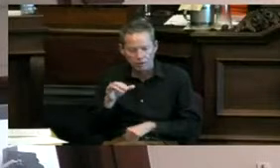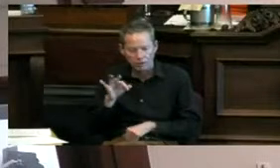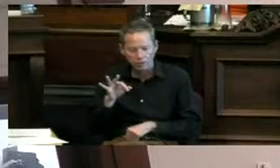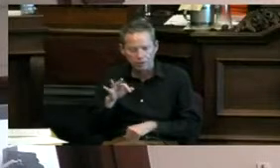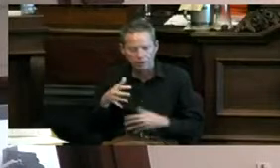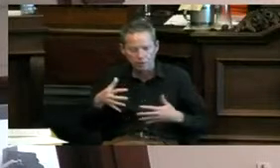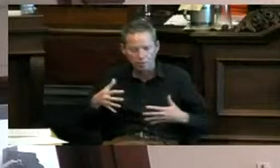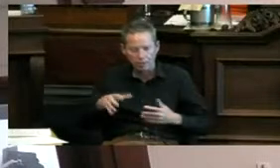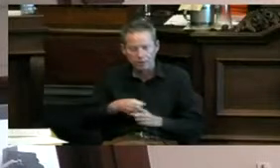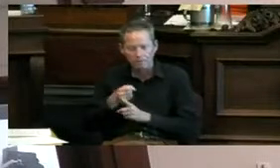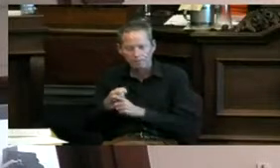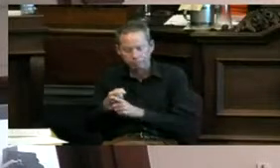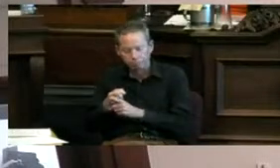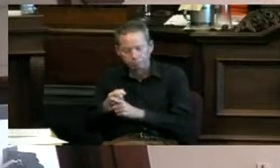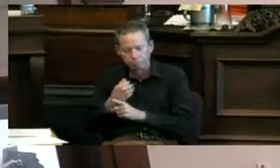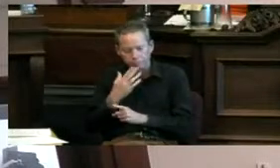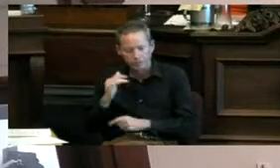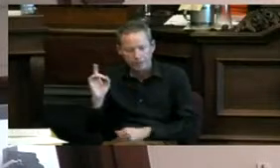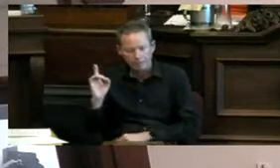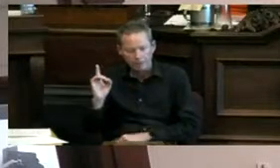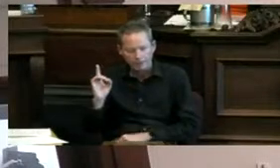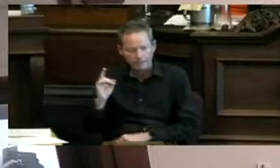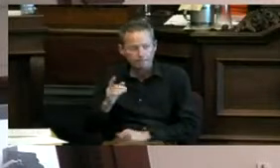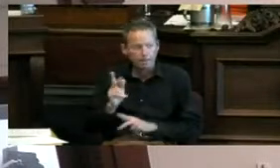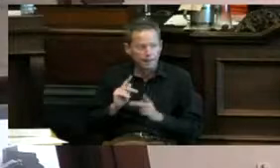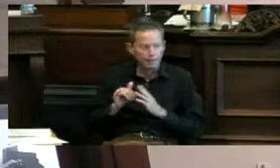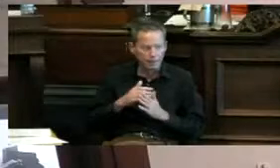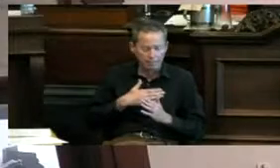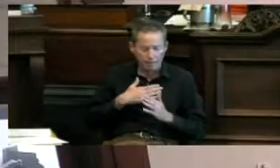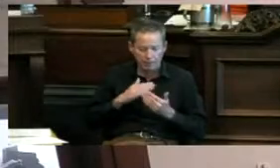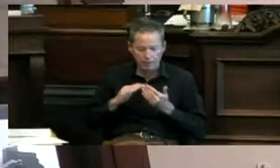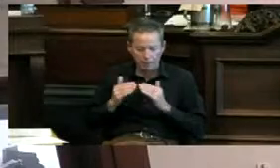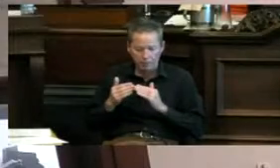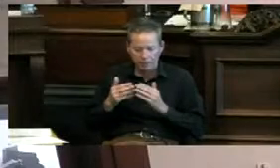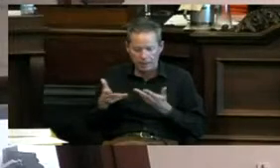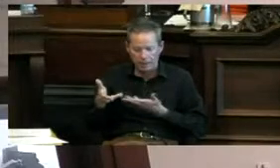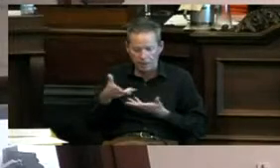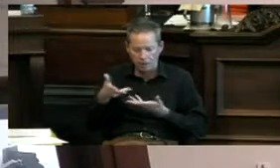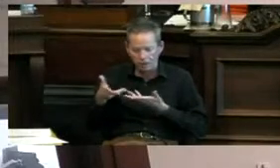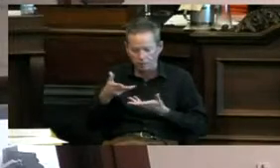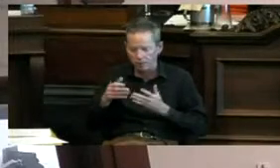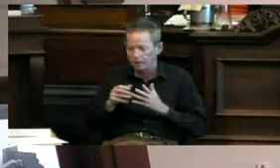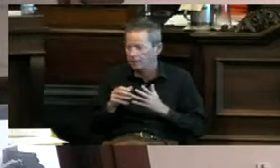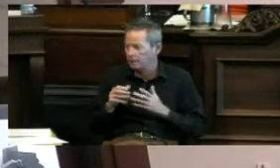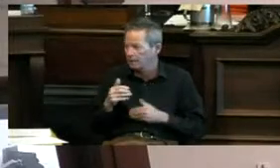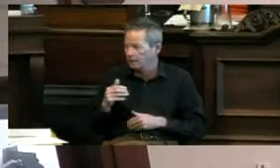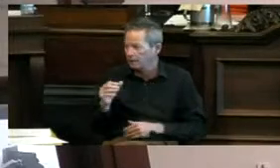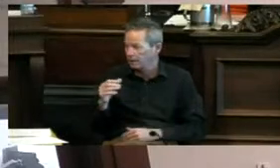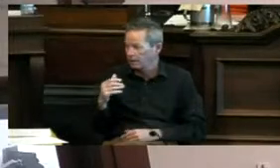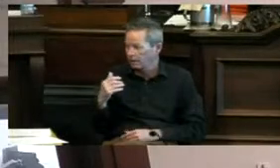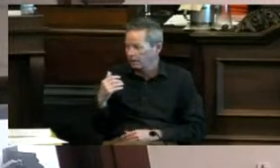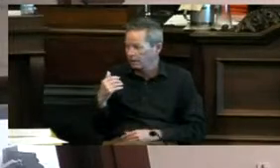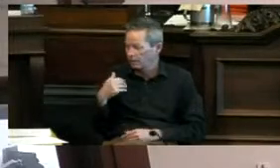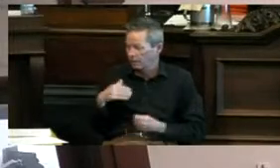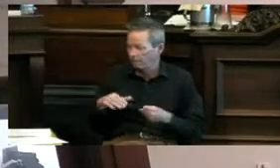for heightened costs for the city of Rochester. You know, and